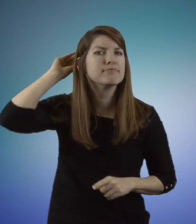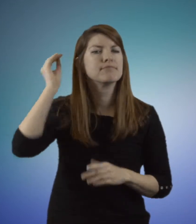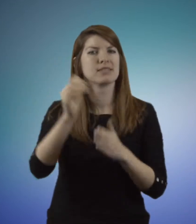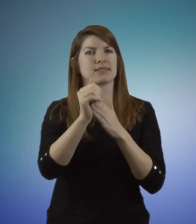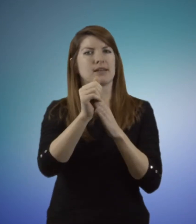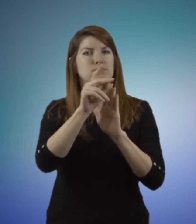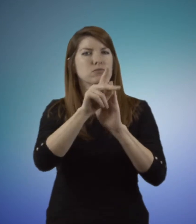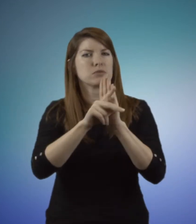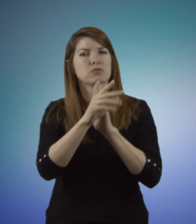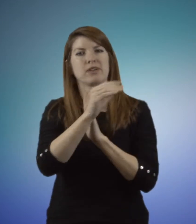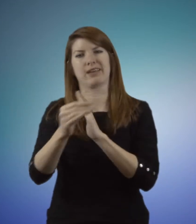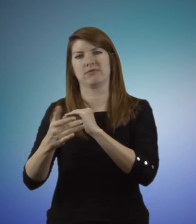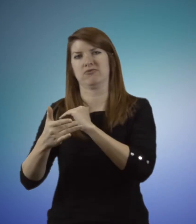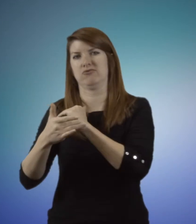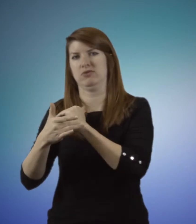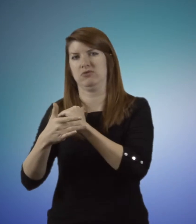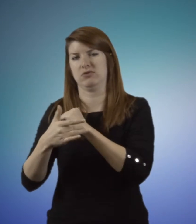some guiding principles and some strategies.